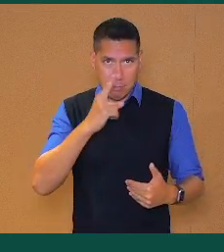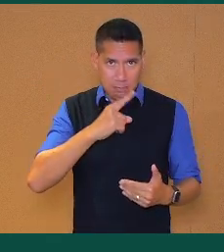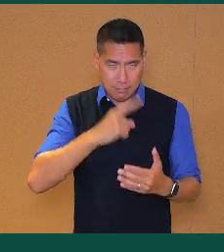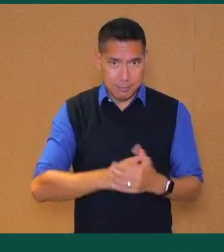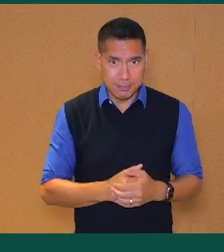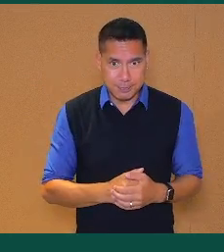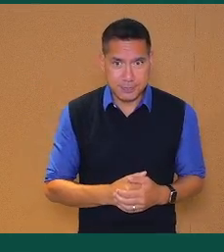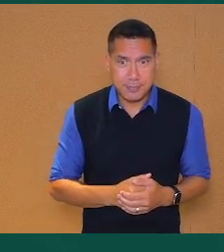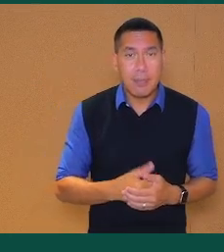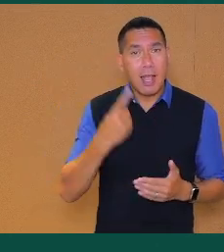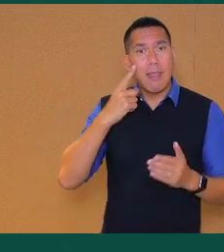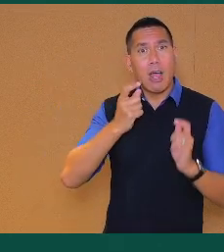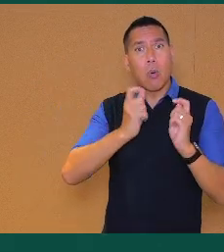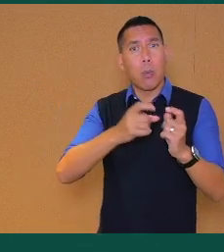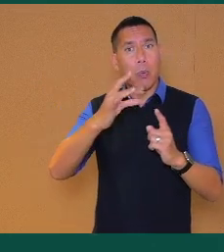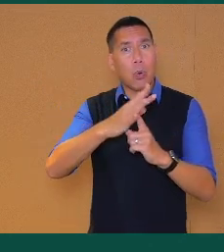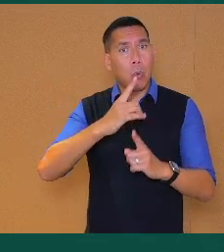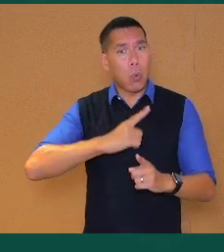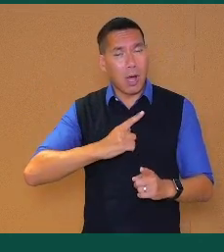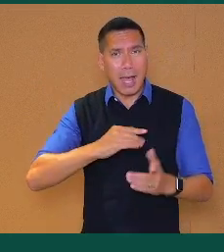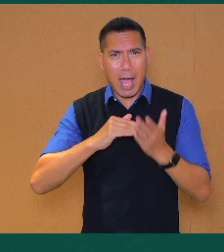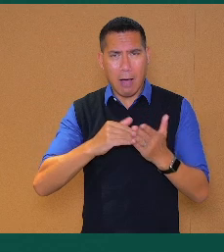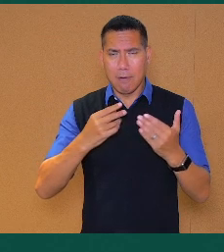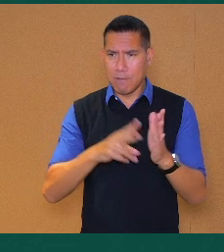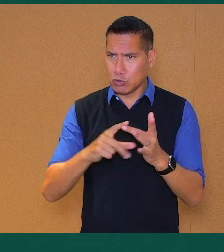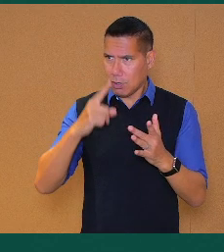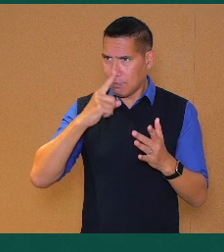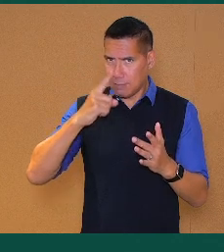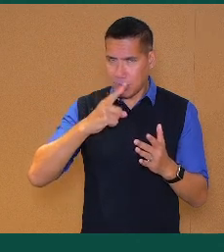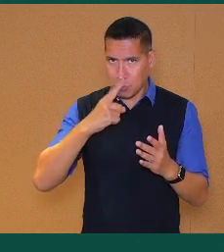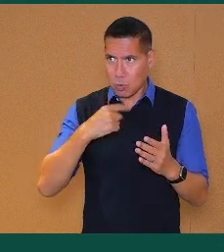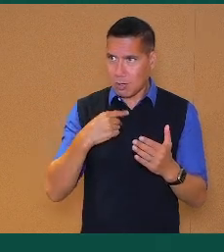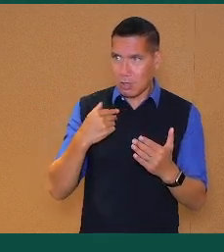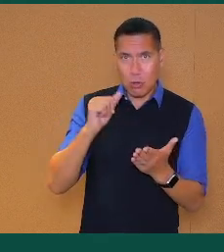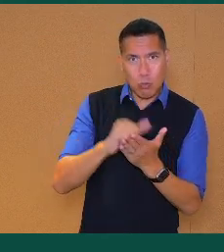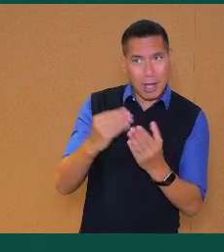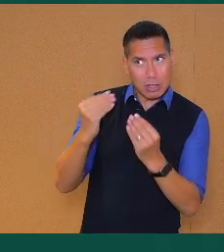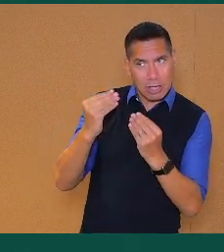I think this award is really important because it helps Victorians access to health and education that they need and